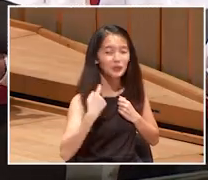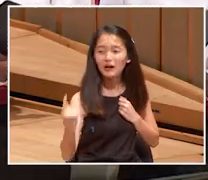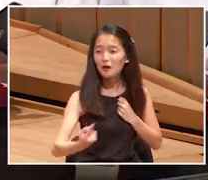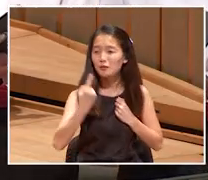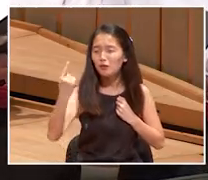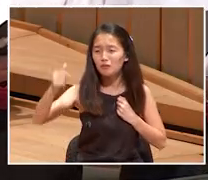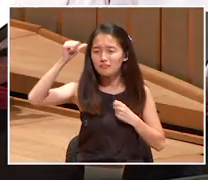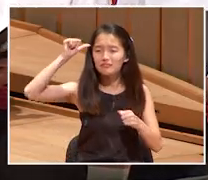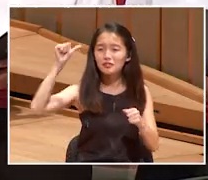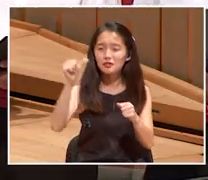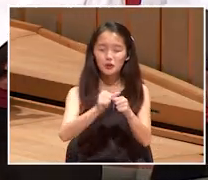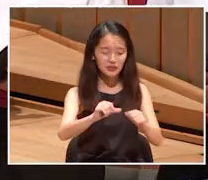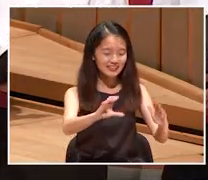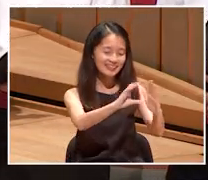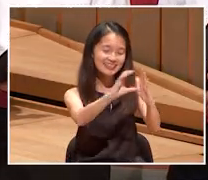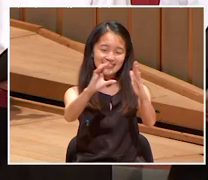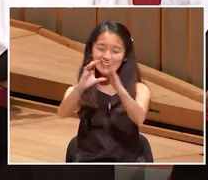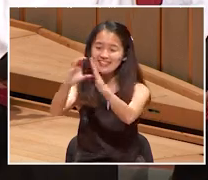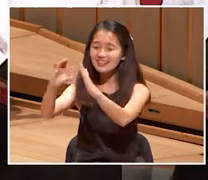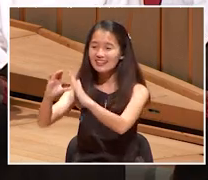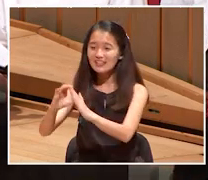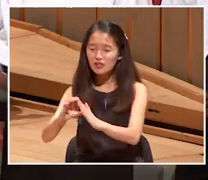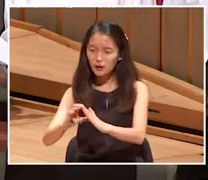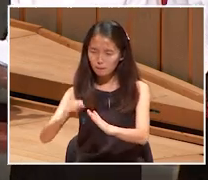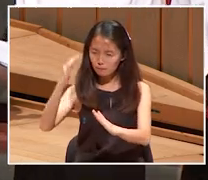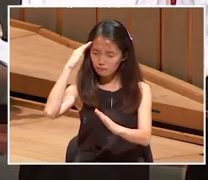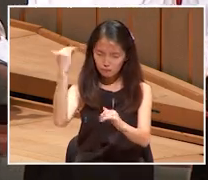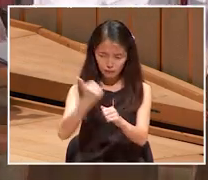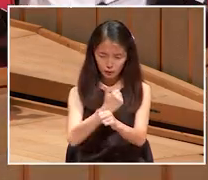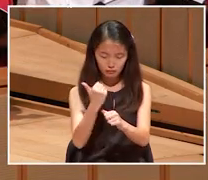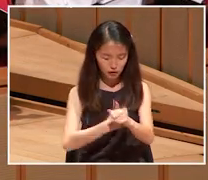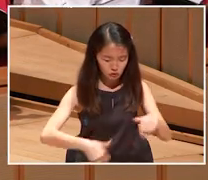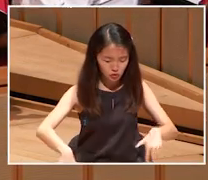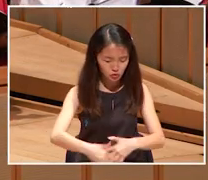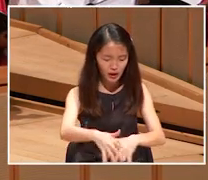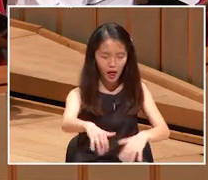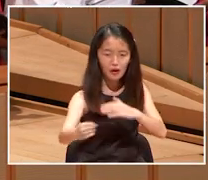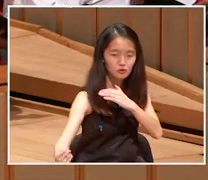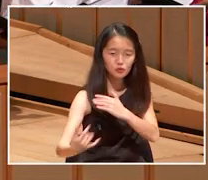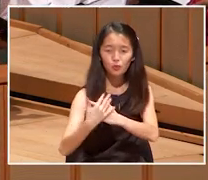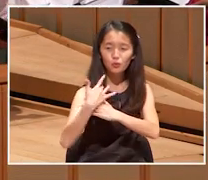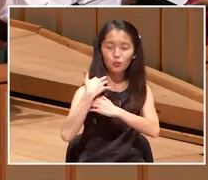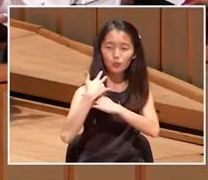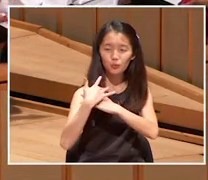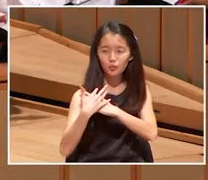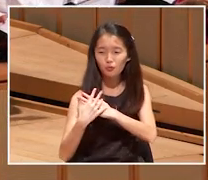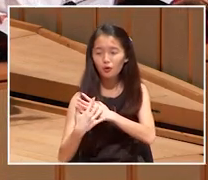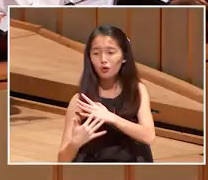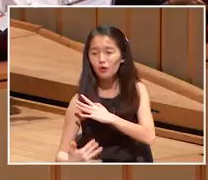I will always recall the city Know every street and shore